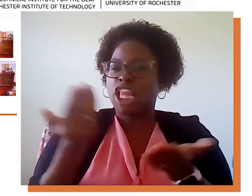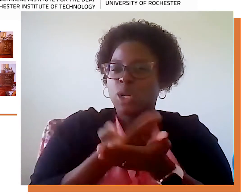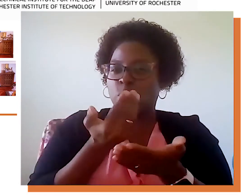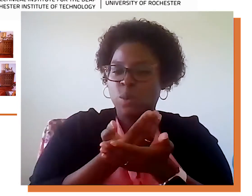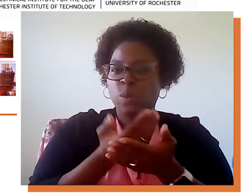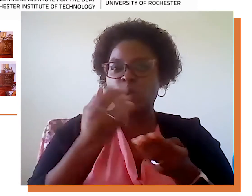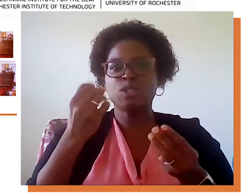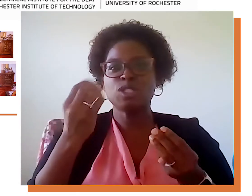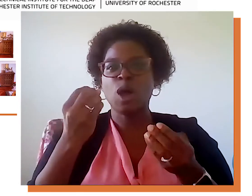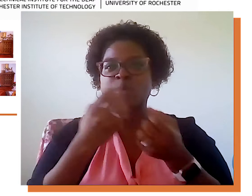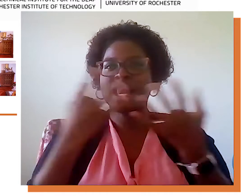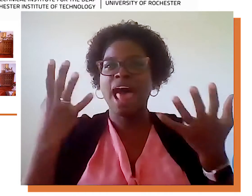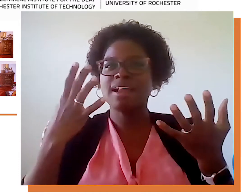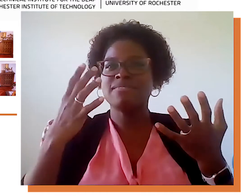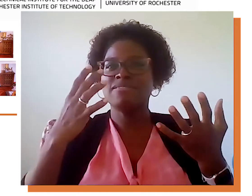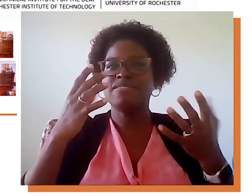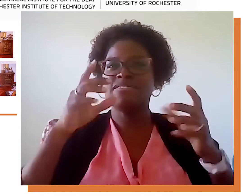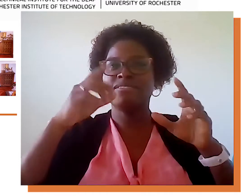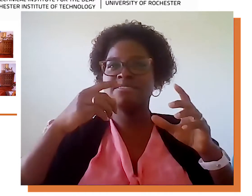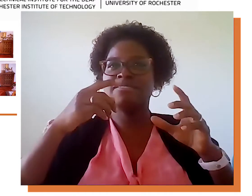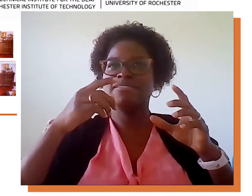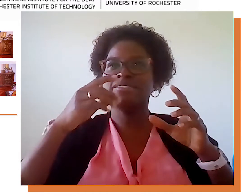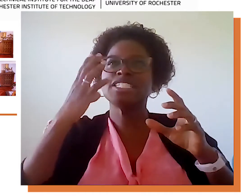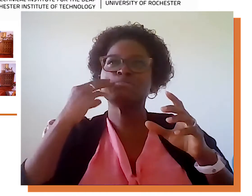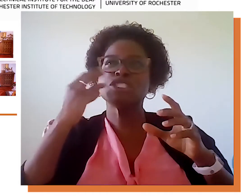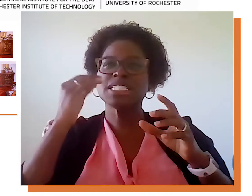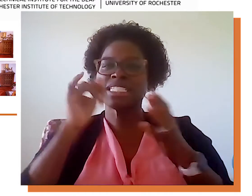It was a program that was fairly new at the time.